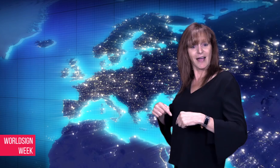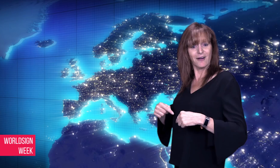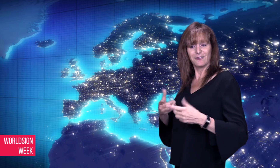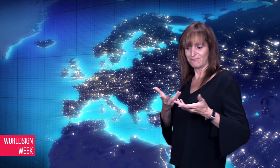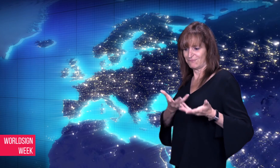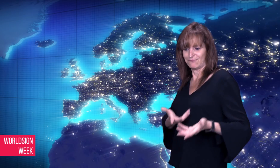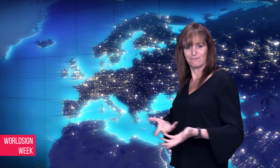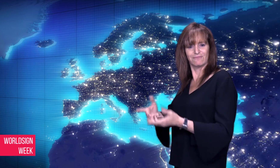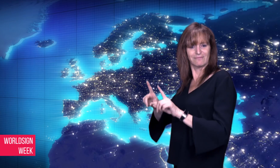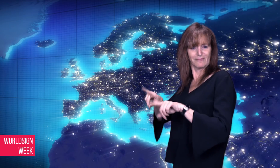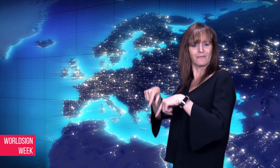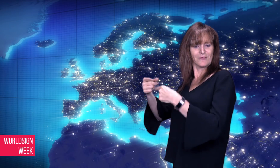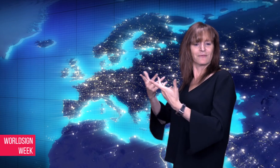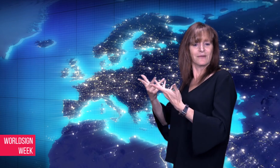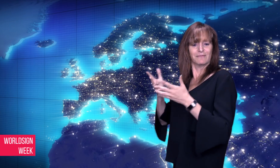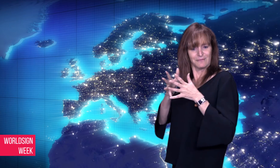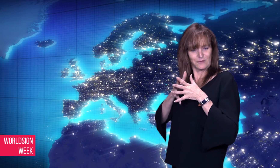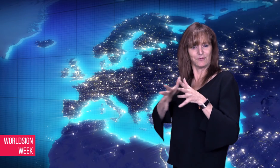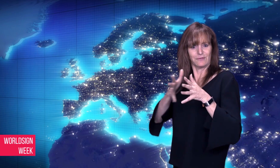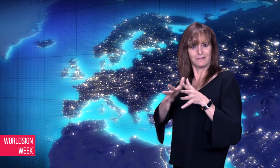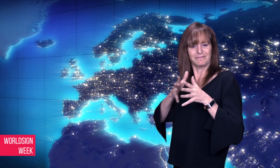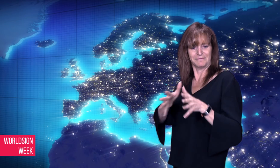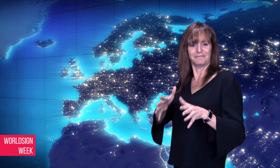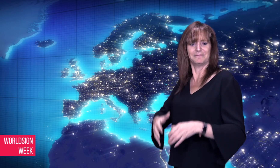Now, let’s go to next story.